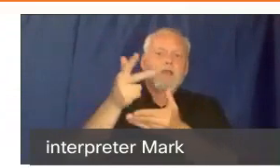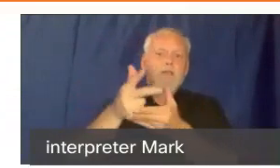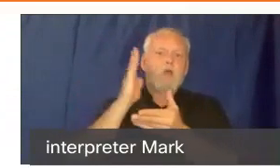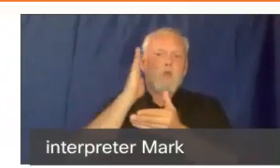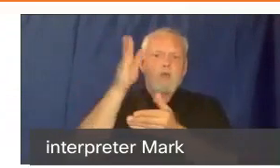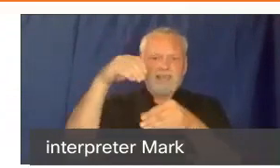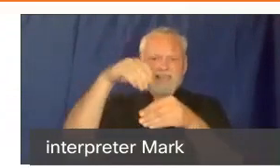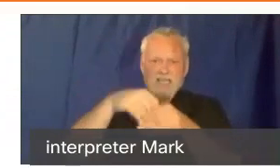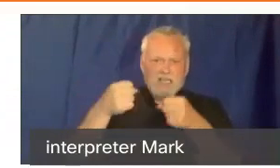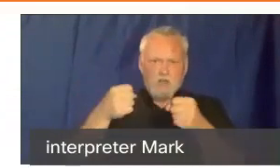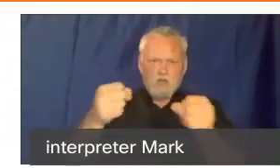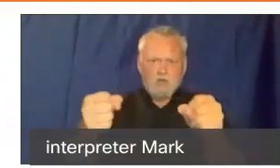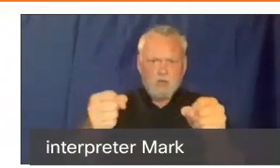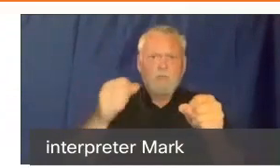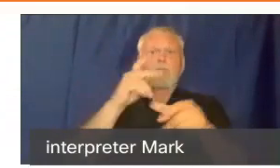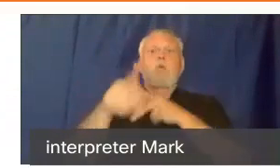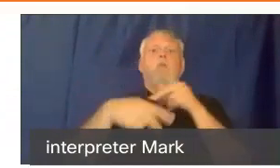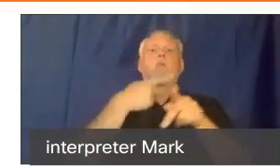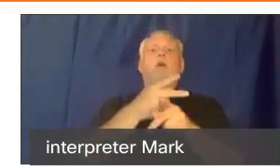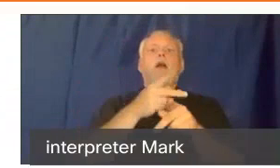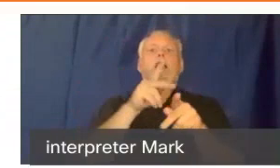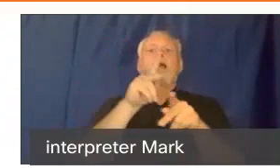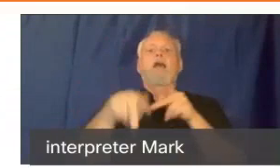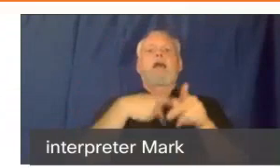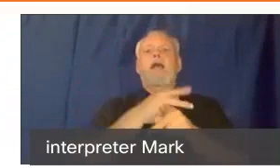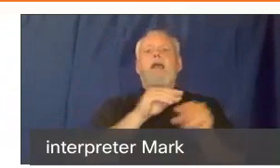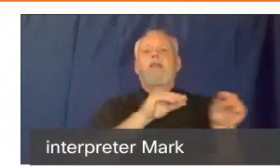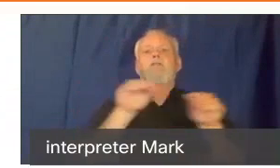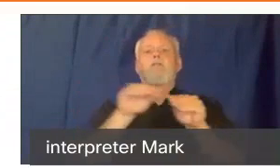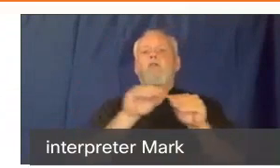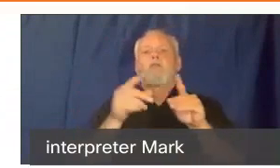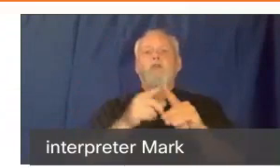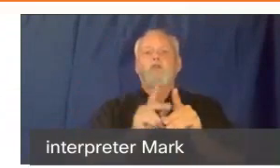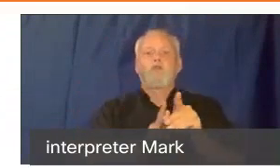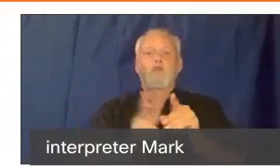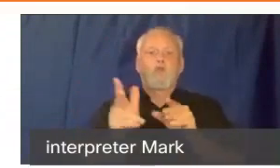And what kind of movement they have to make to both cross the street.